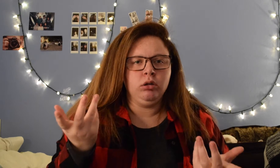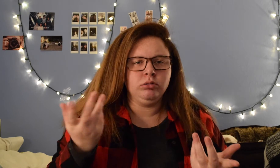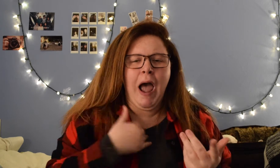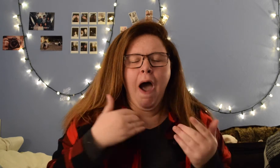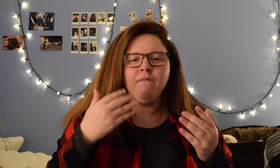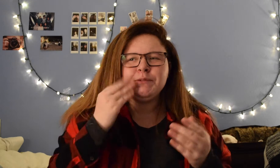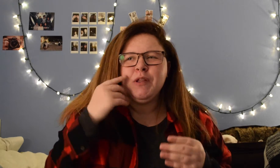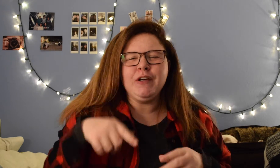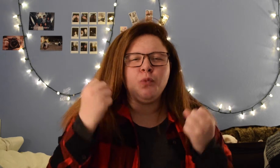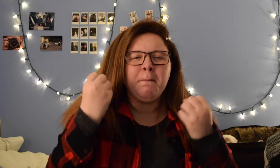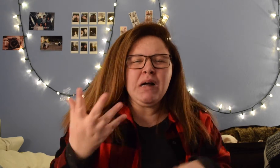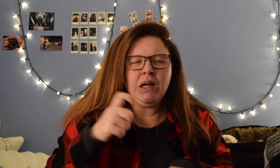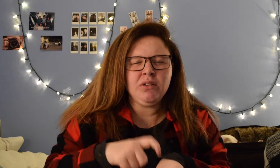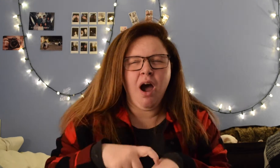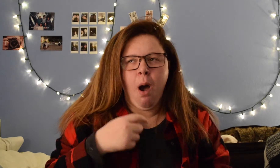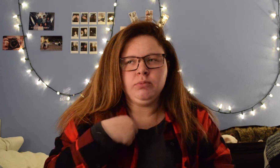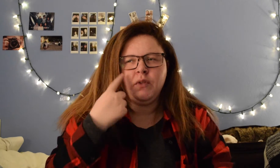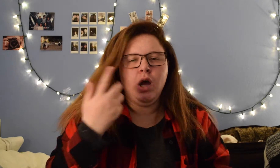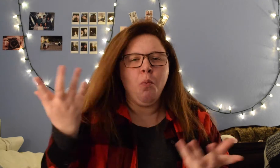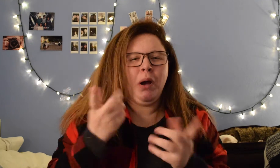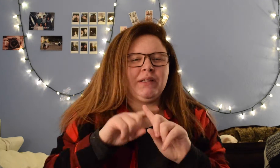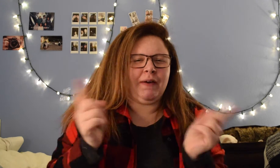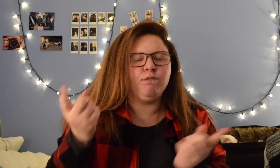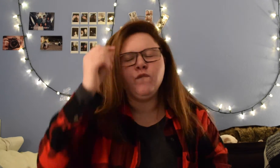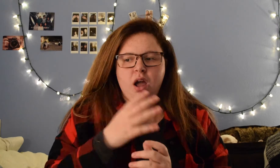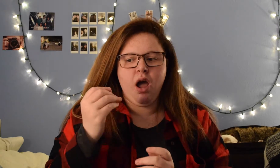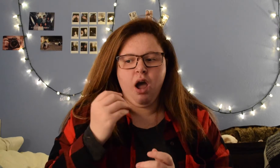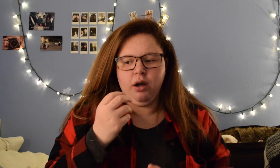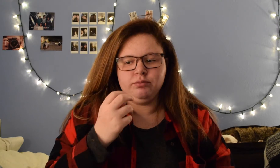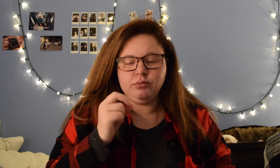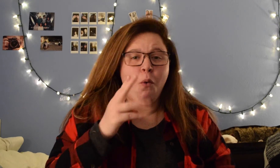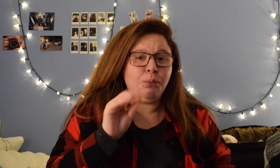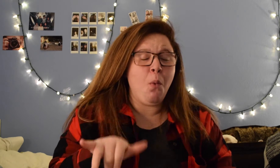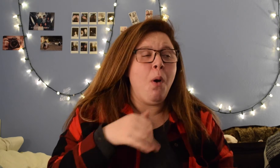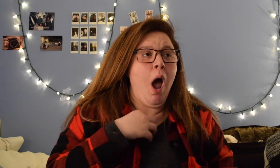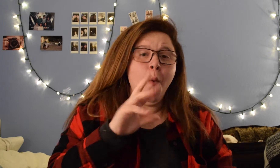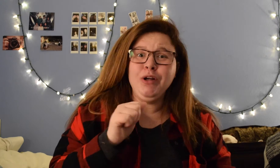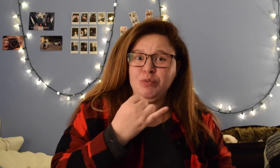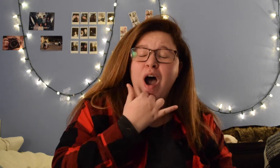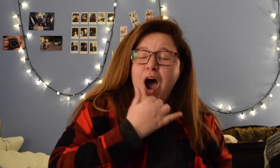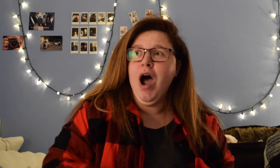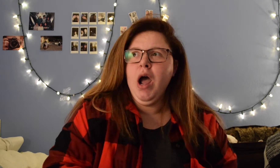I mean I've experienced this many times so I thought to myself what's the difference? And oh boy I was wrong